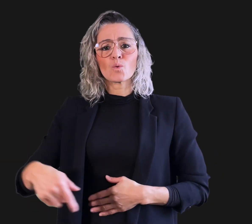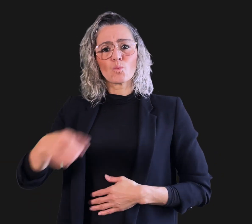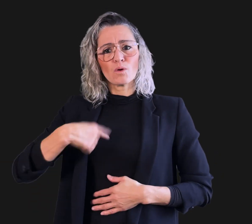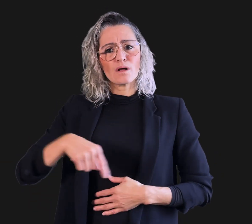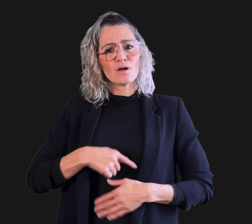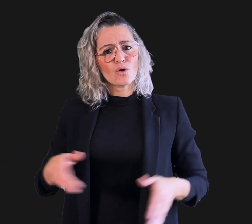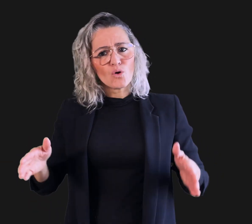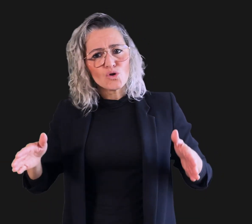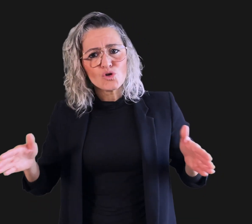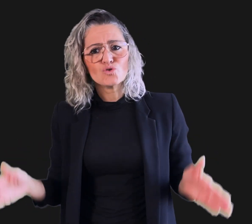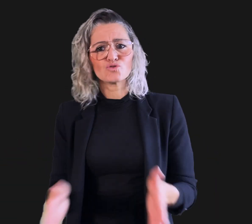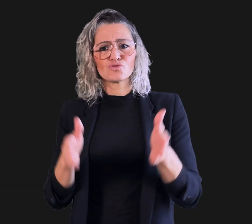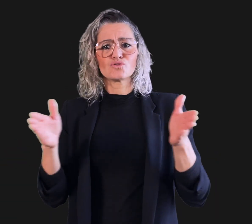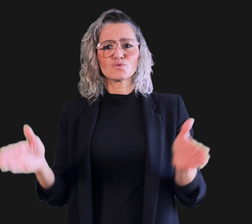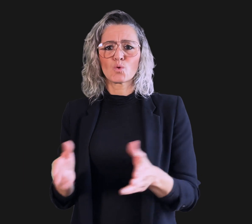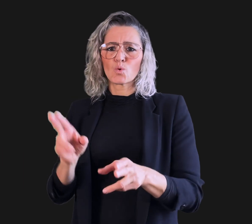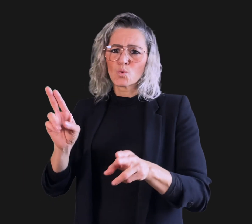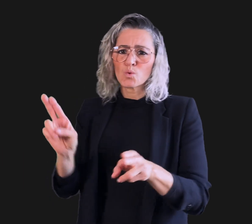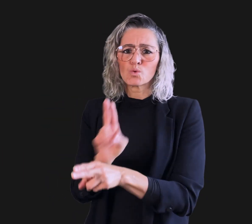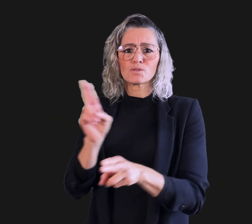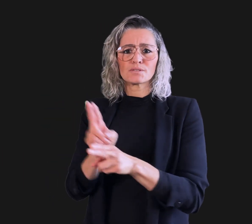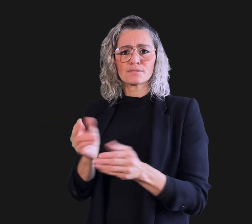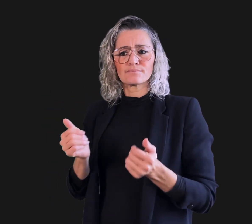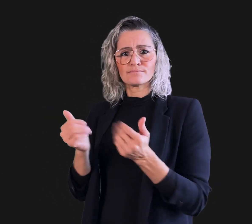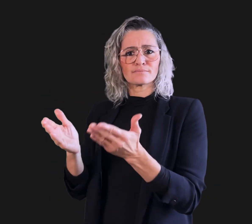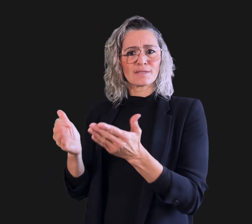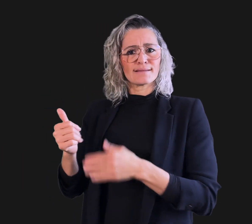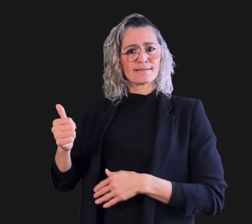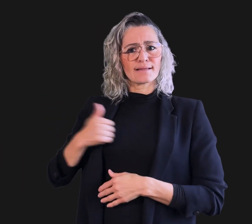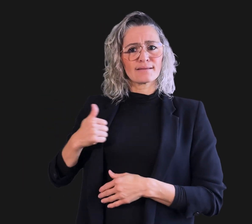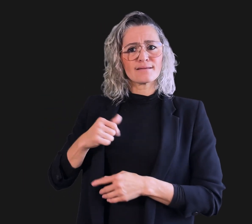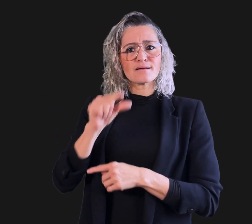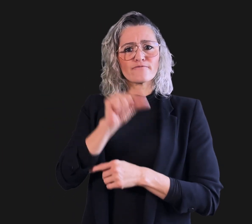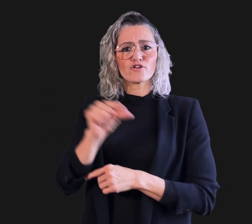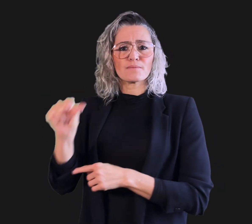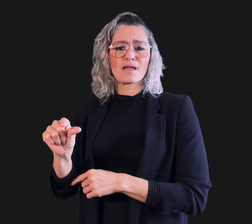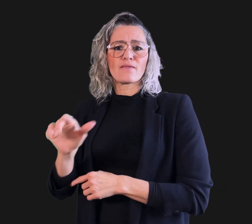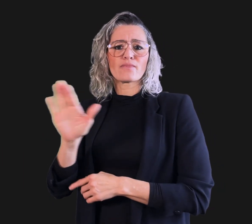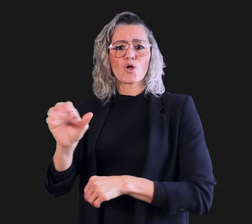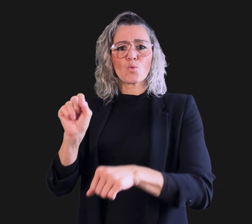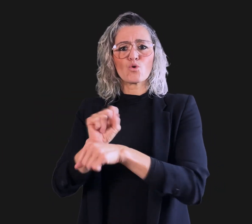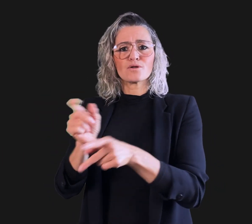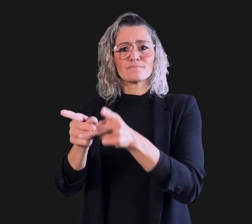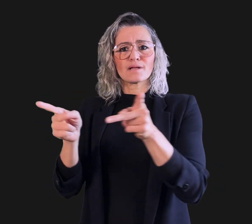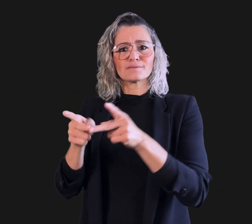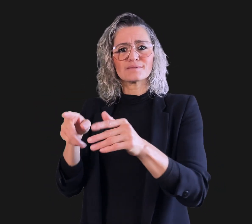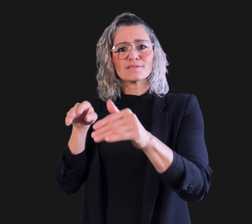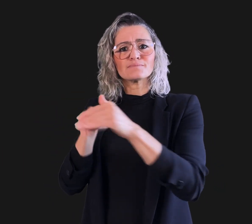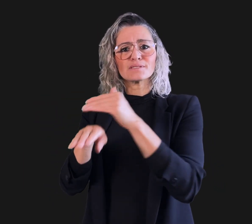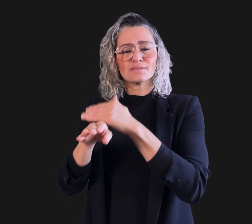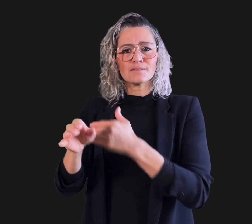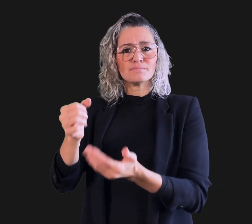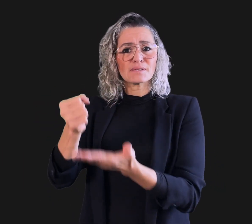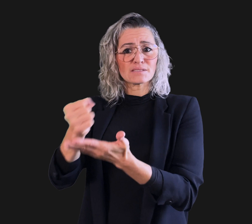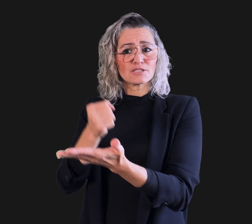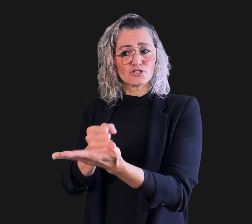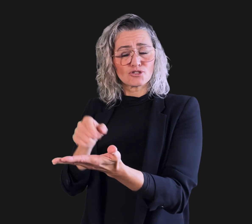• We encourage using the Government of Canada’s Workplace Accessibility Passport